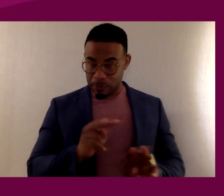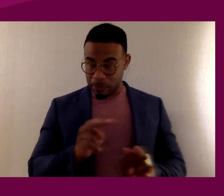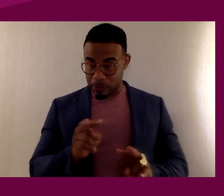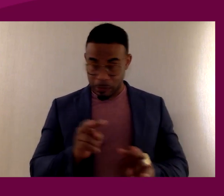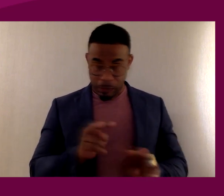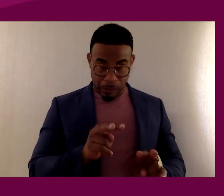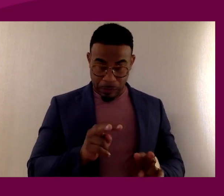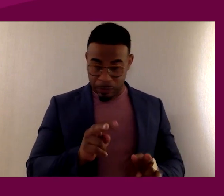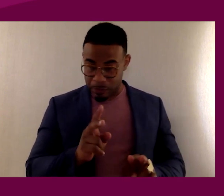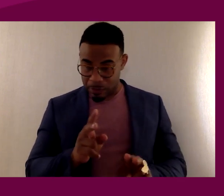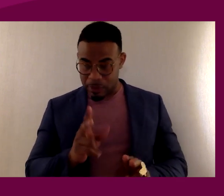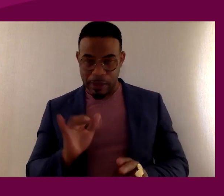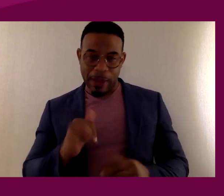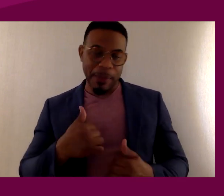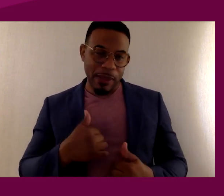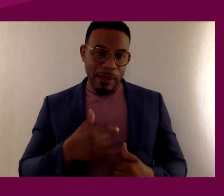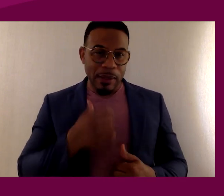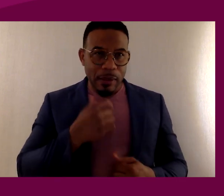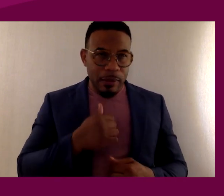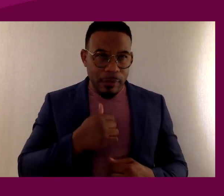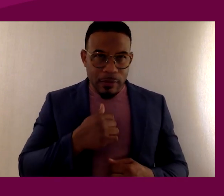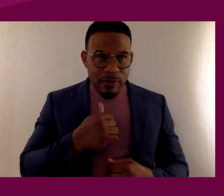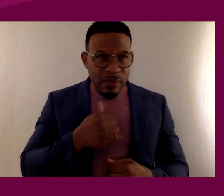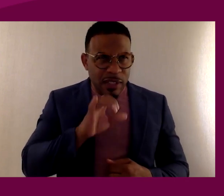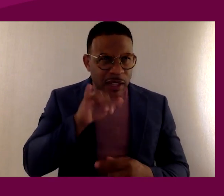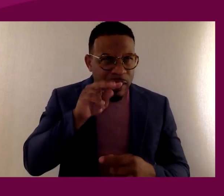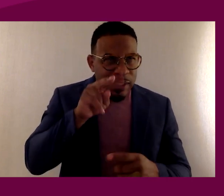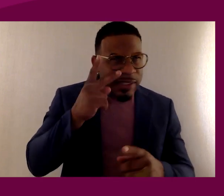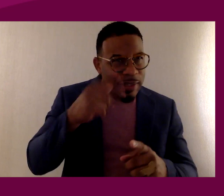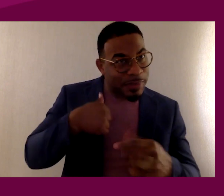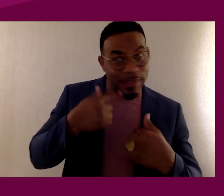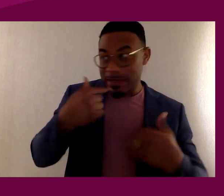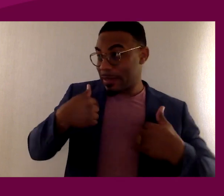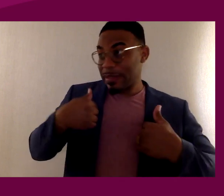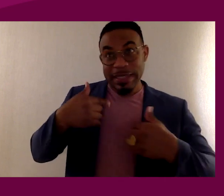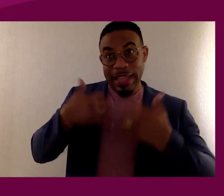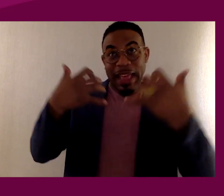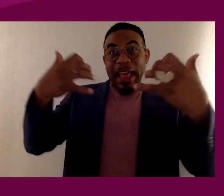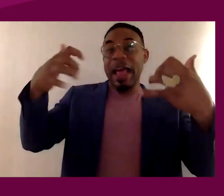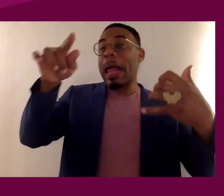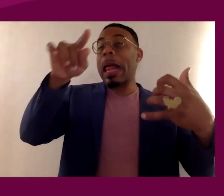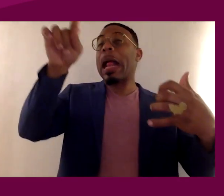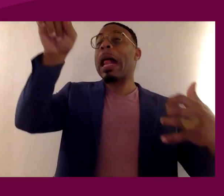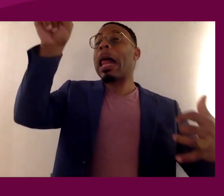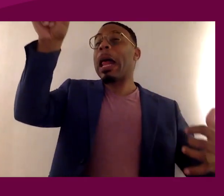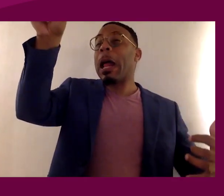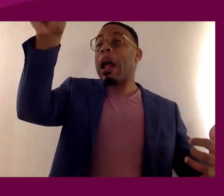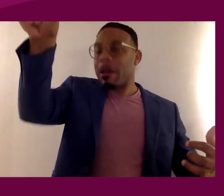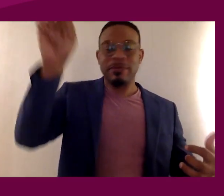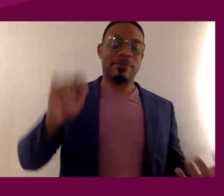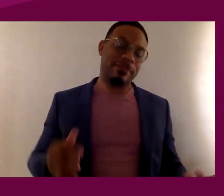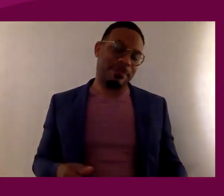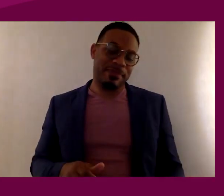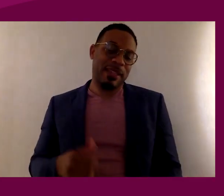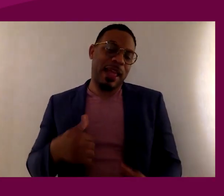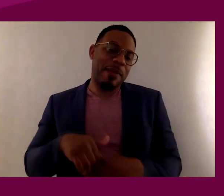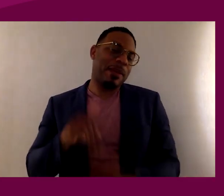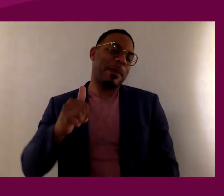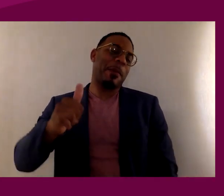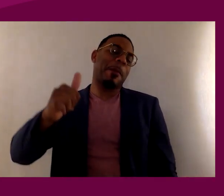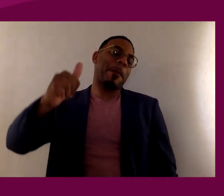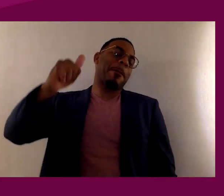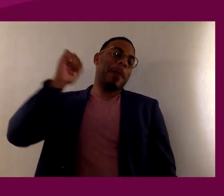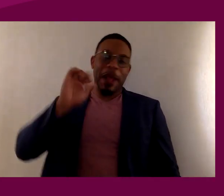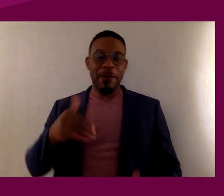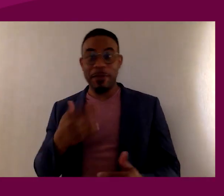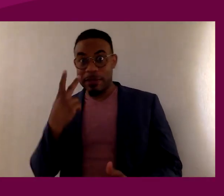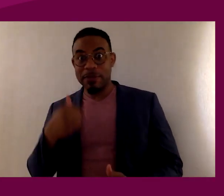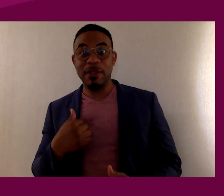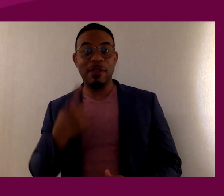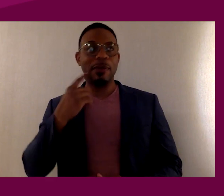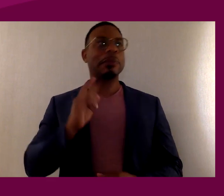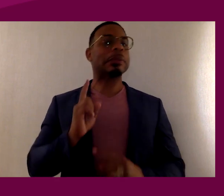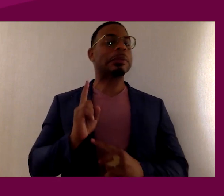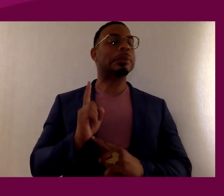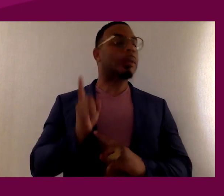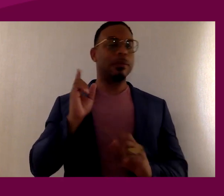which you have to be someone like me, is like, did they see me in the crowd? And I'm in the back of